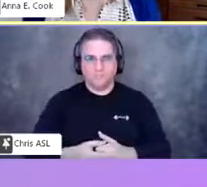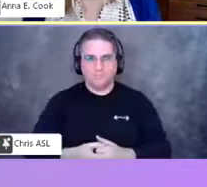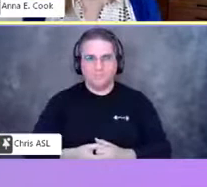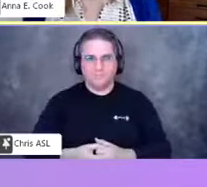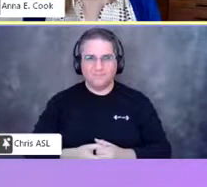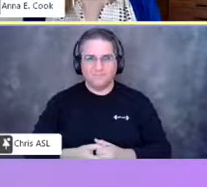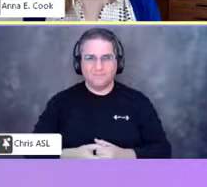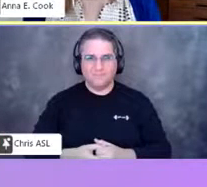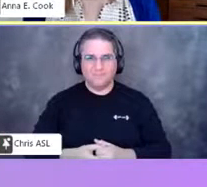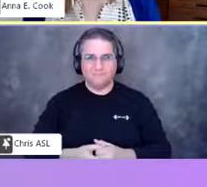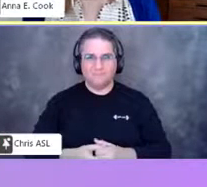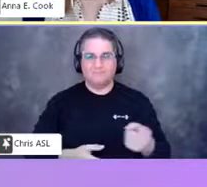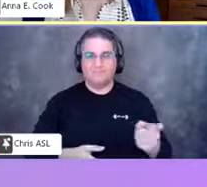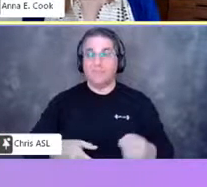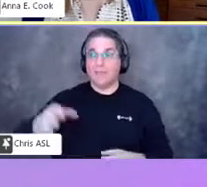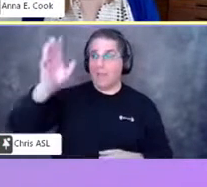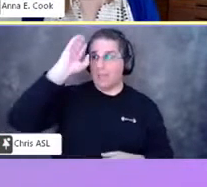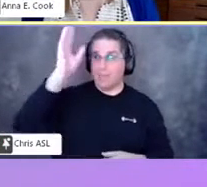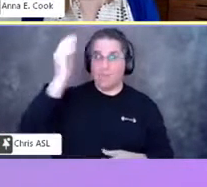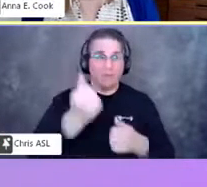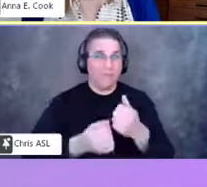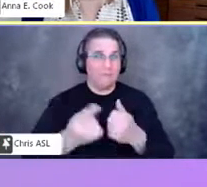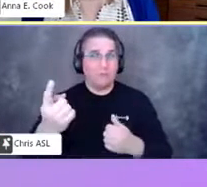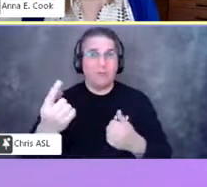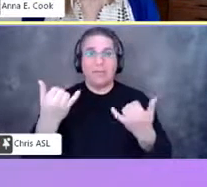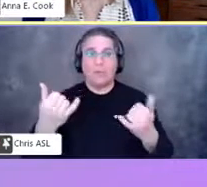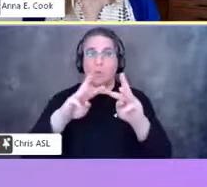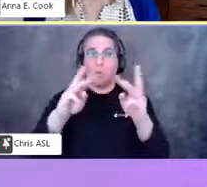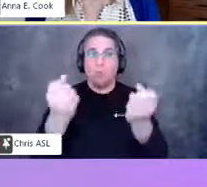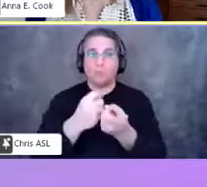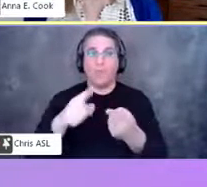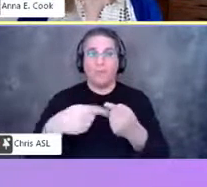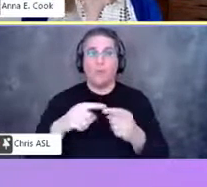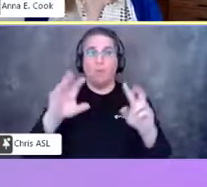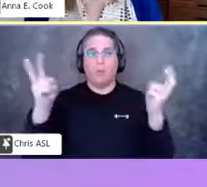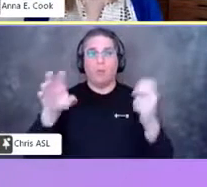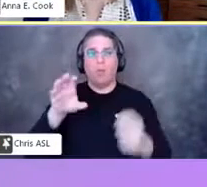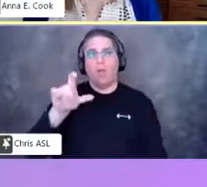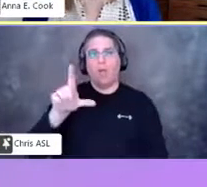hello everyone I'm going to do a workshop on column technology so we live in this